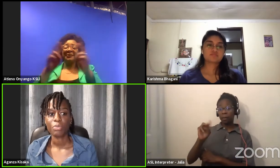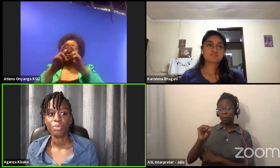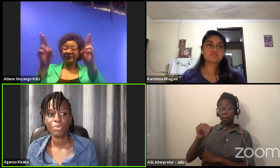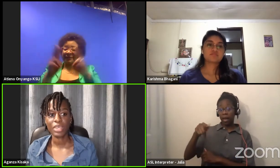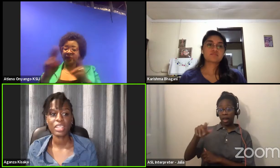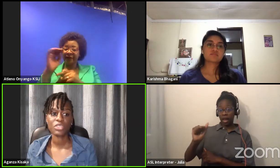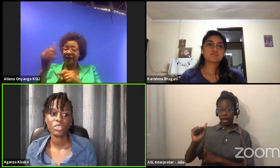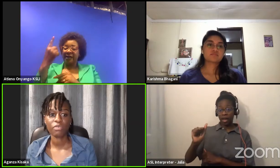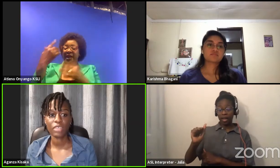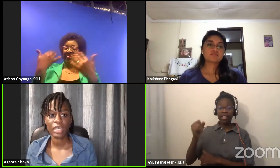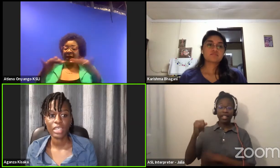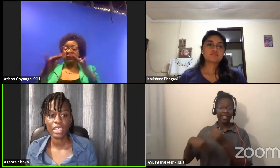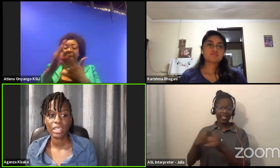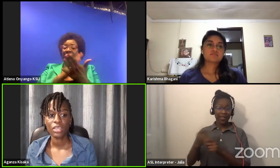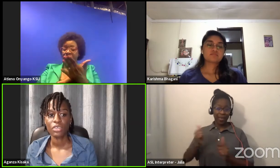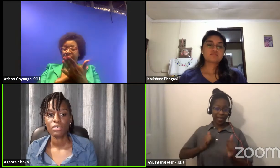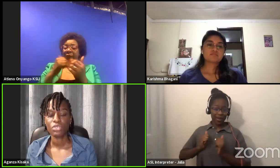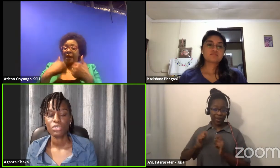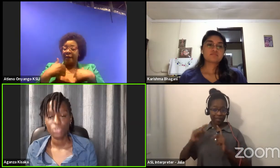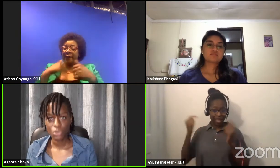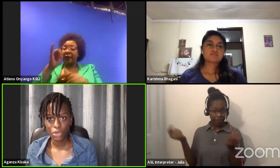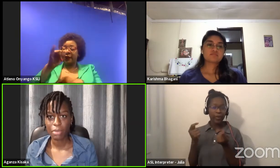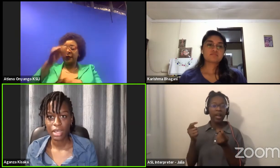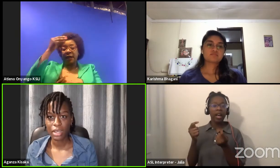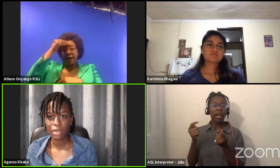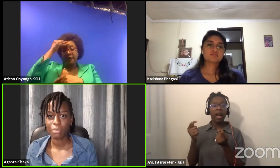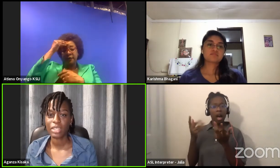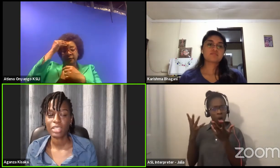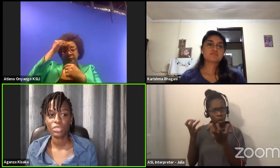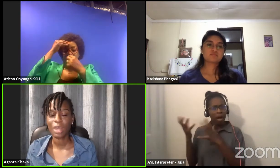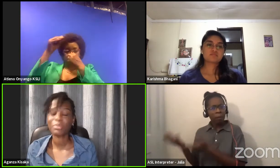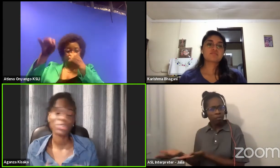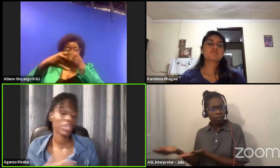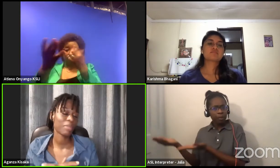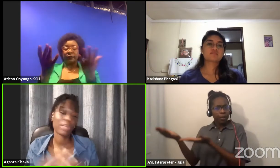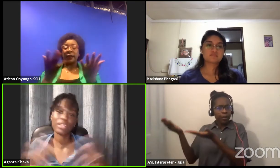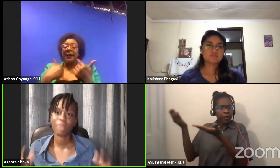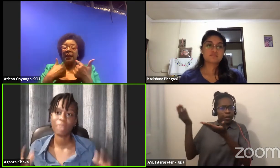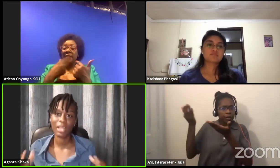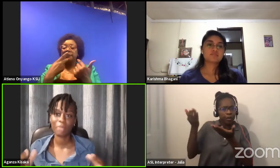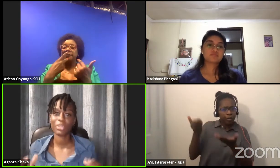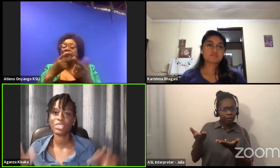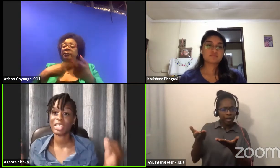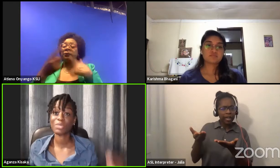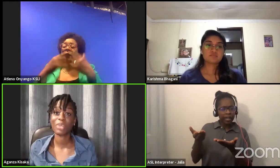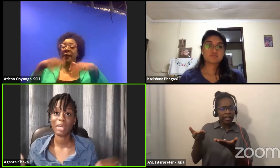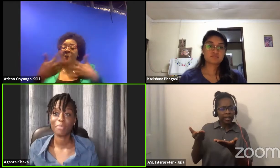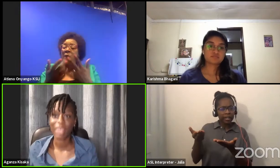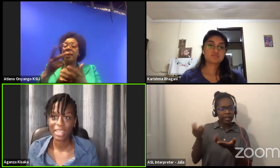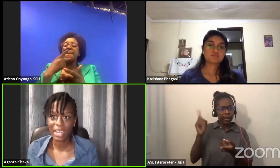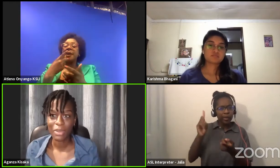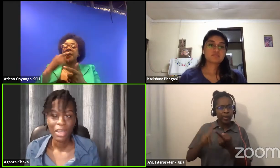bringing that sort of learning to Kampala, bring that... So I'm talking about Kampala because that's where I am right now,